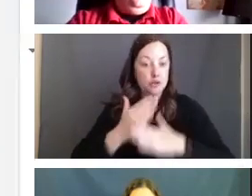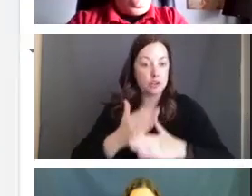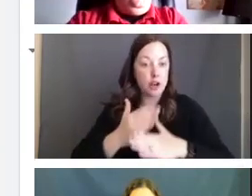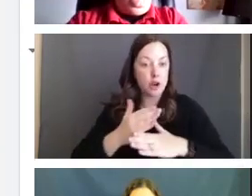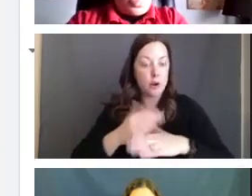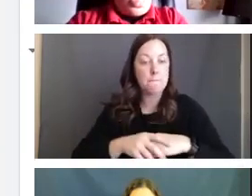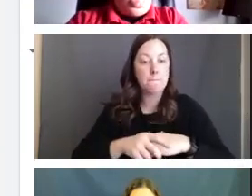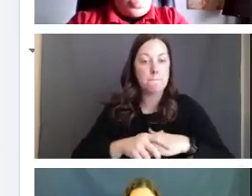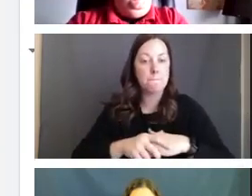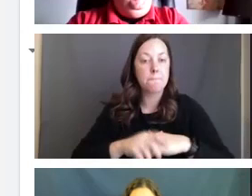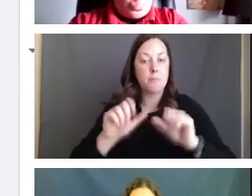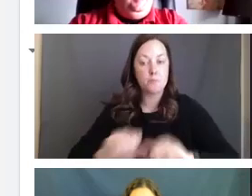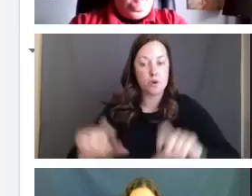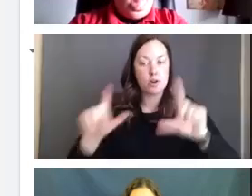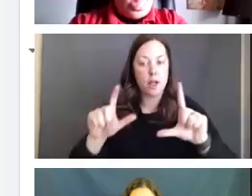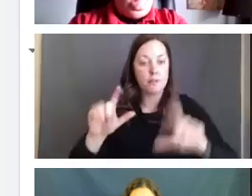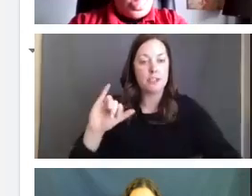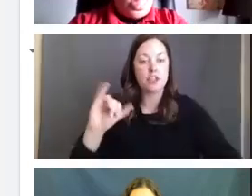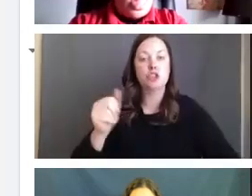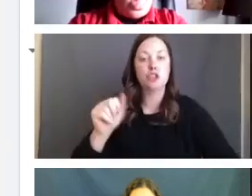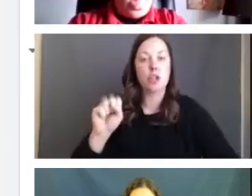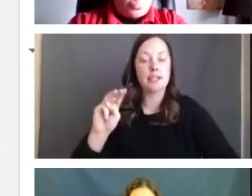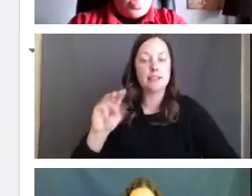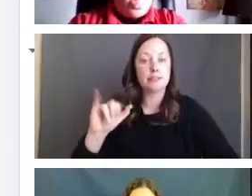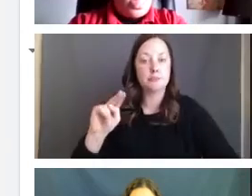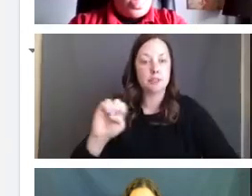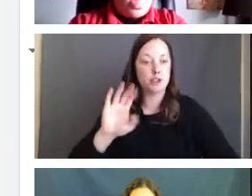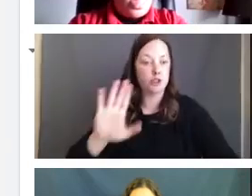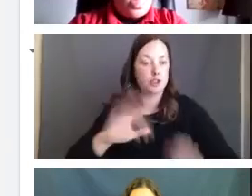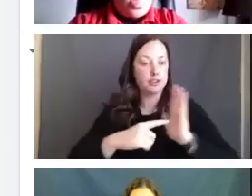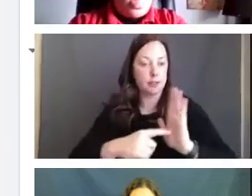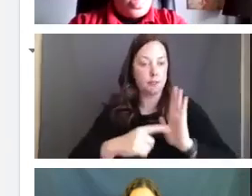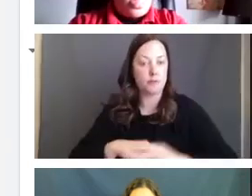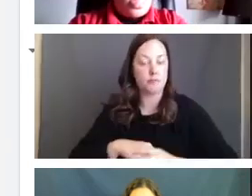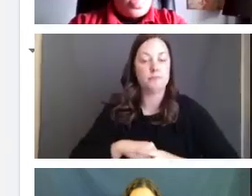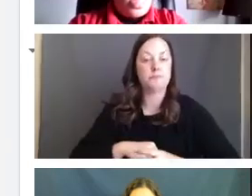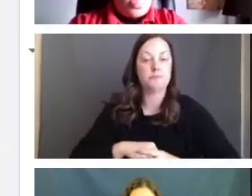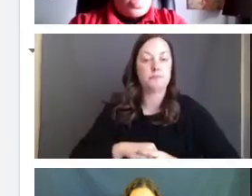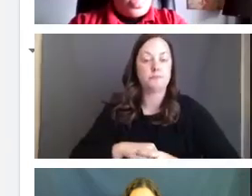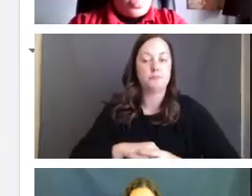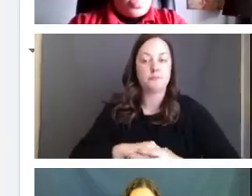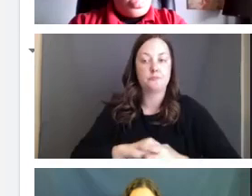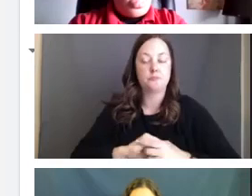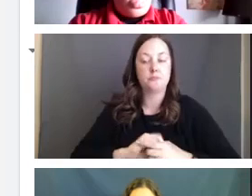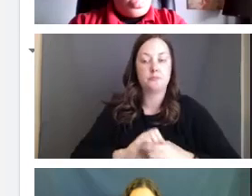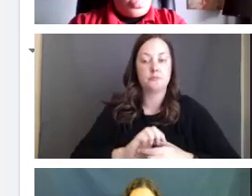Before you start on your first slide will encourage you to do which is easiest to do,